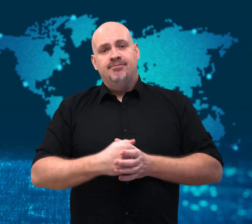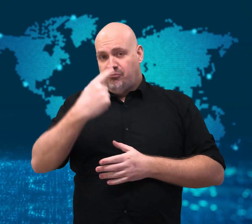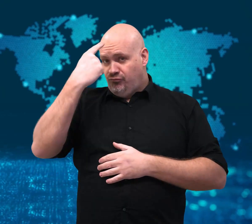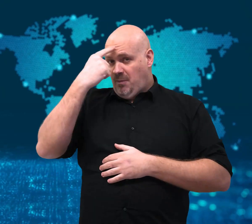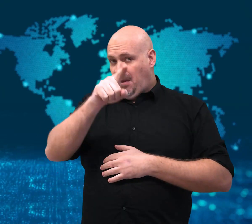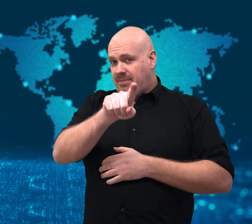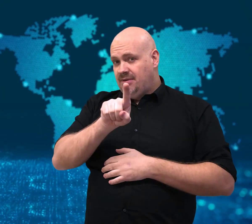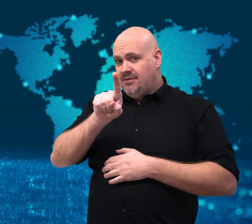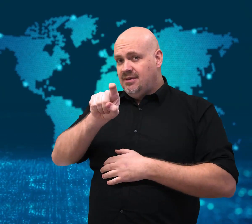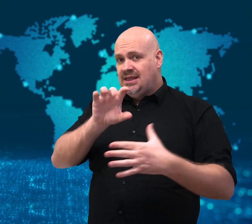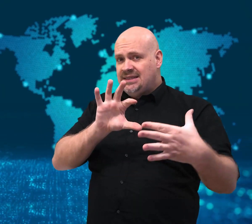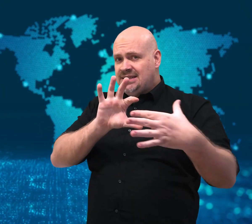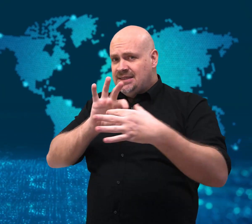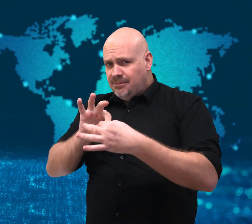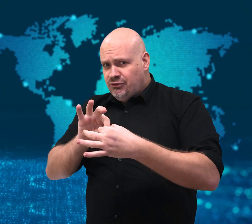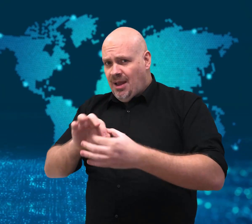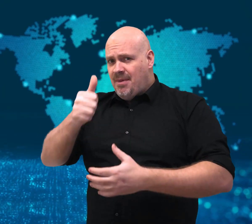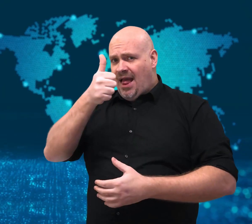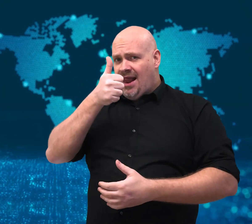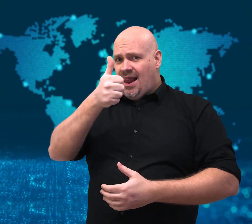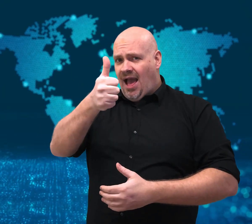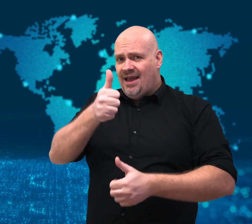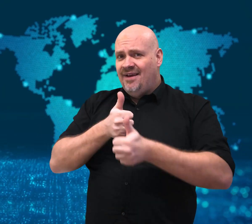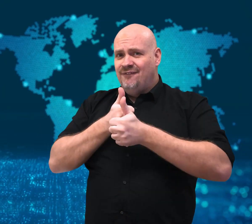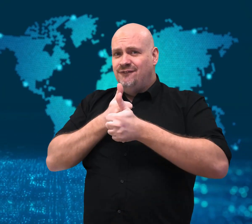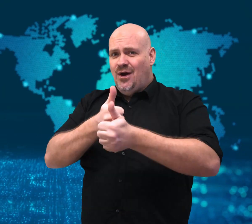Don’t forget to subscribe, like,